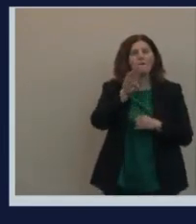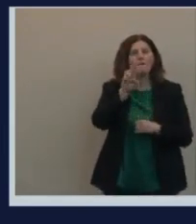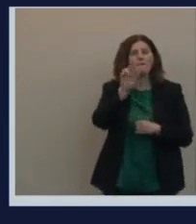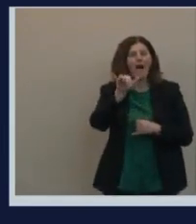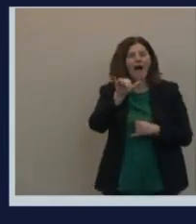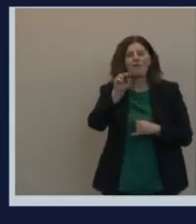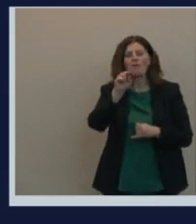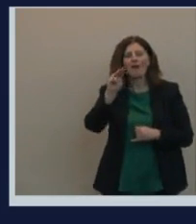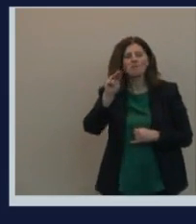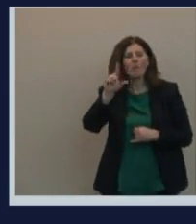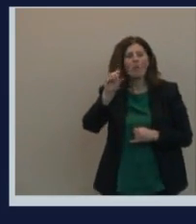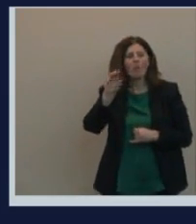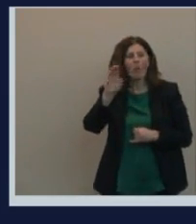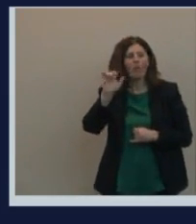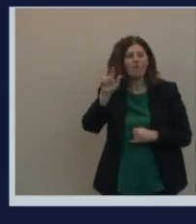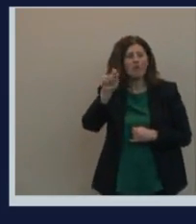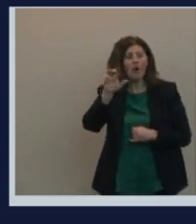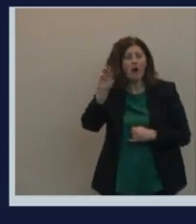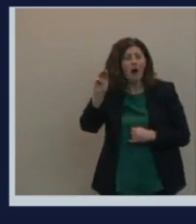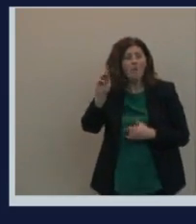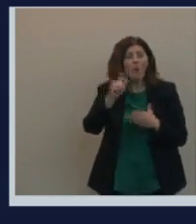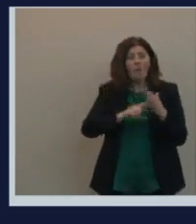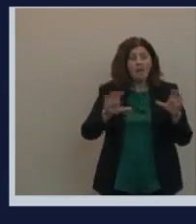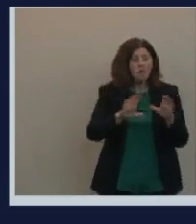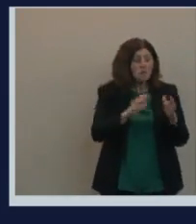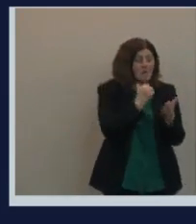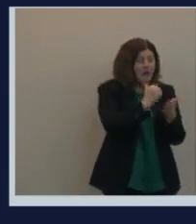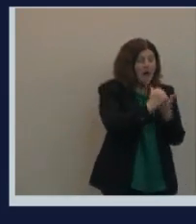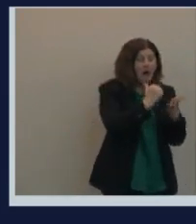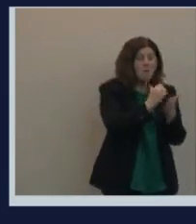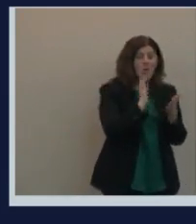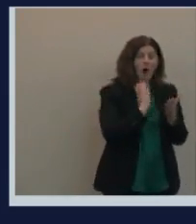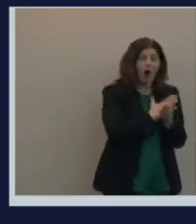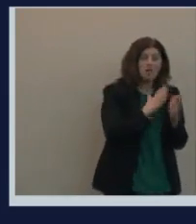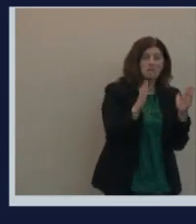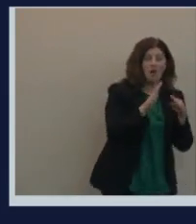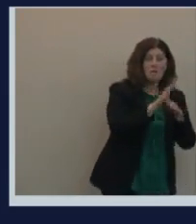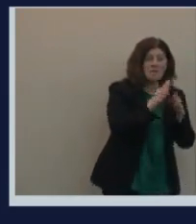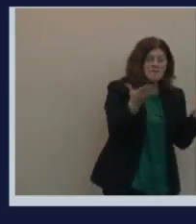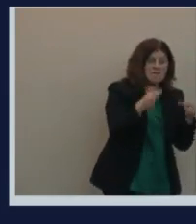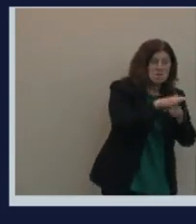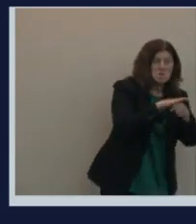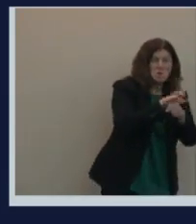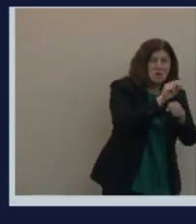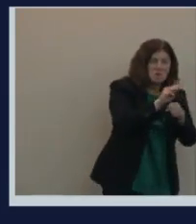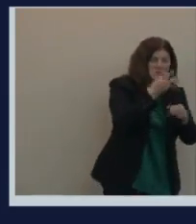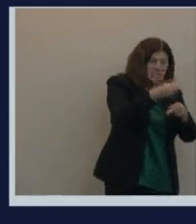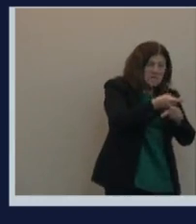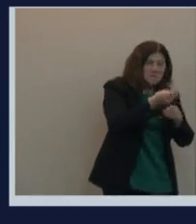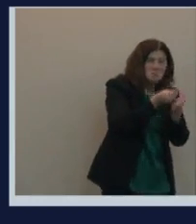SOMETHING WE JUST STARTED, BY FOR TOMORROW TODAY. BUYNMLOCAL.COM.